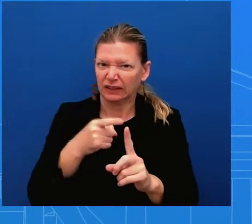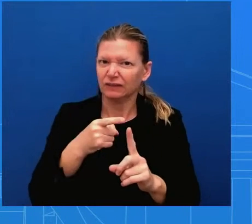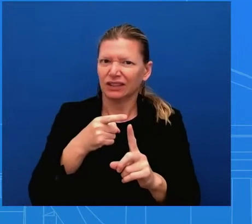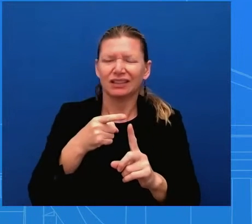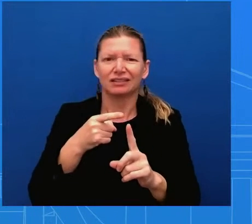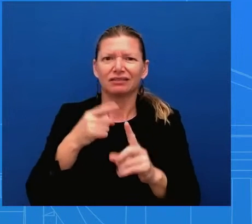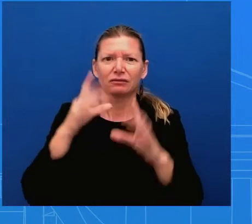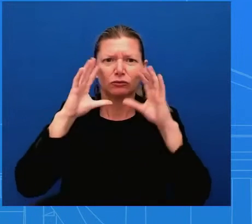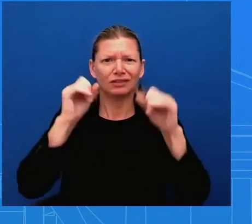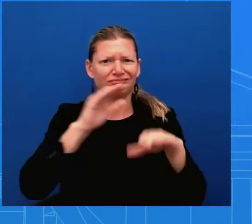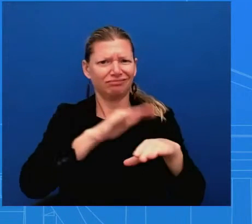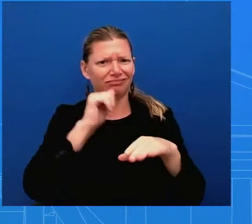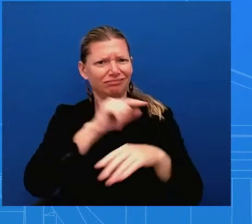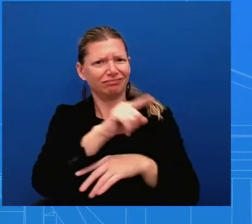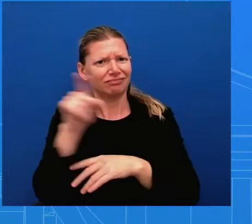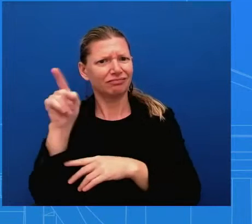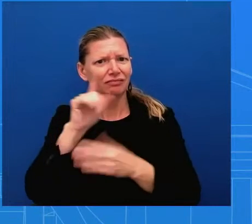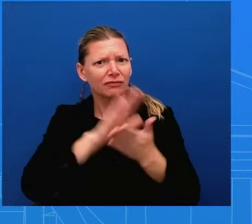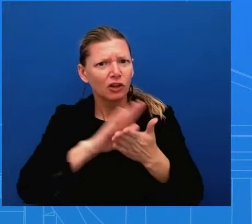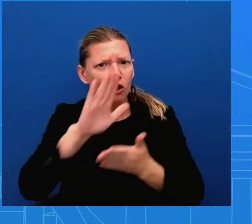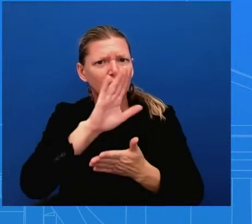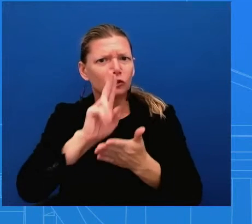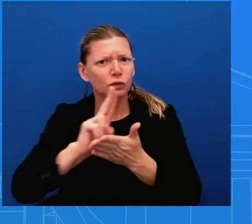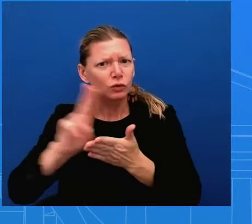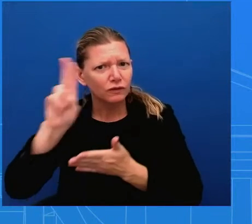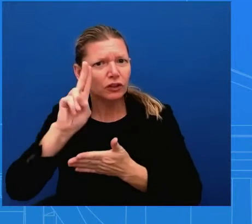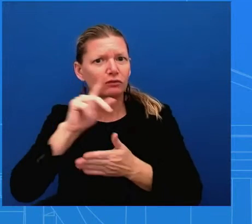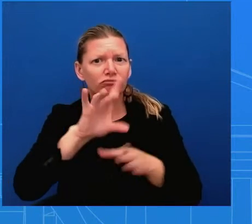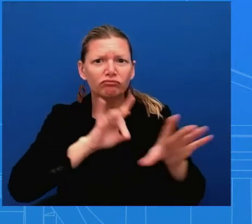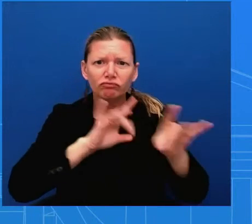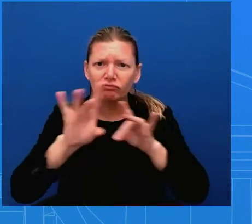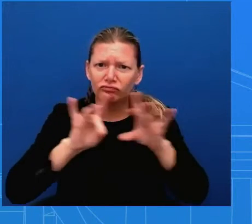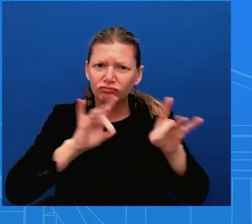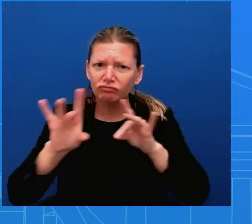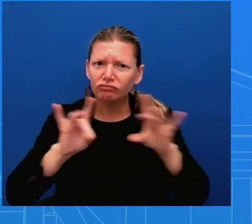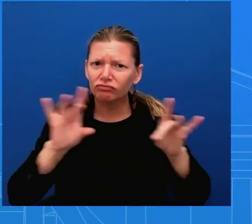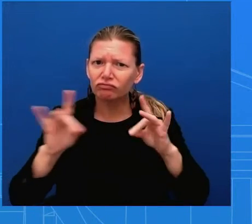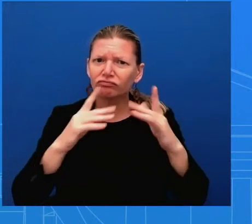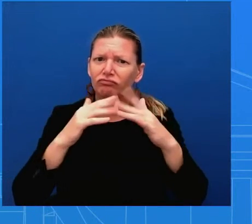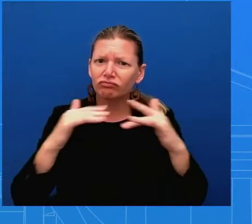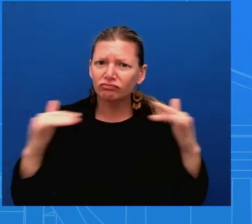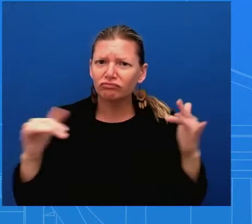including the financial means of a student or their family; where a -- a student grew up and went to high school;